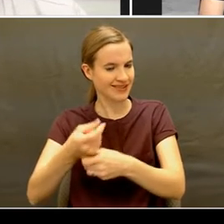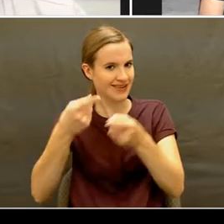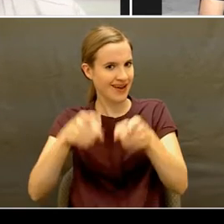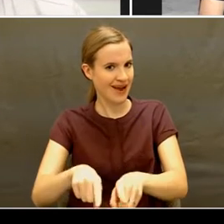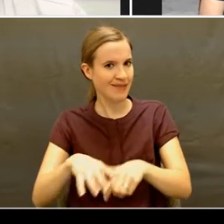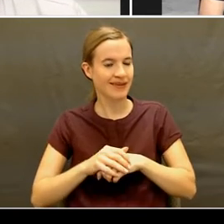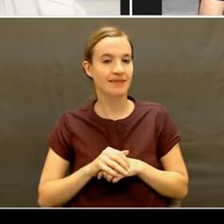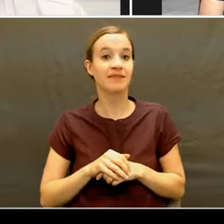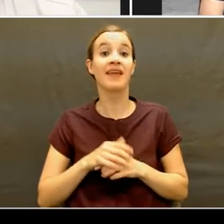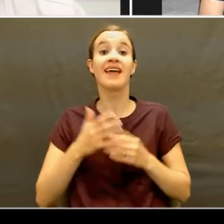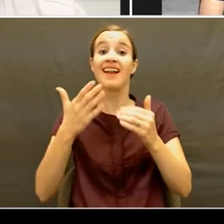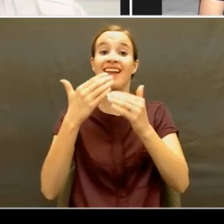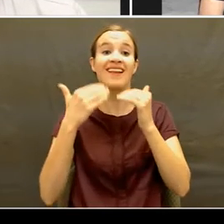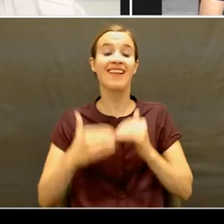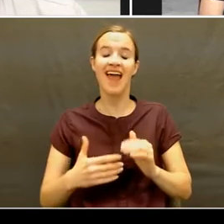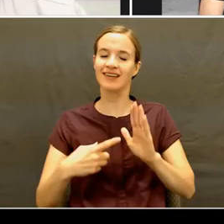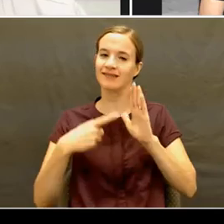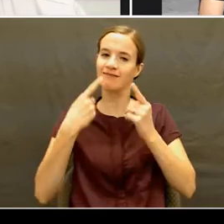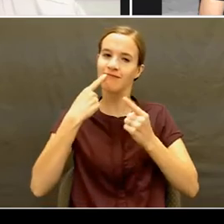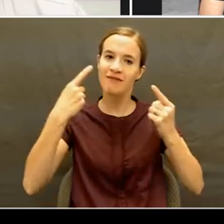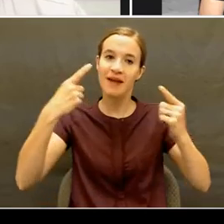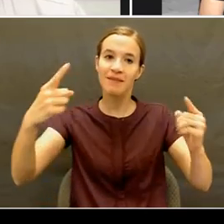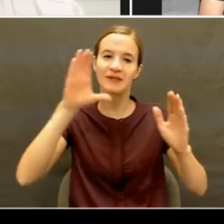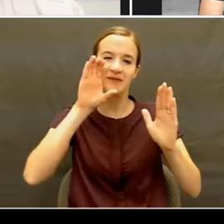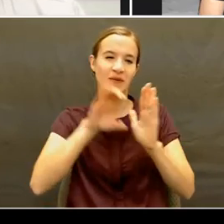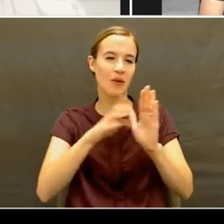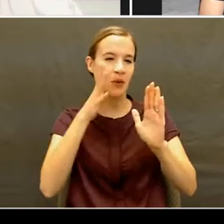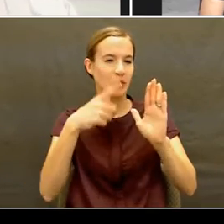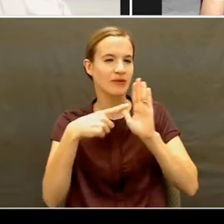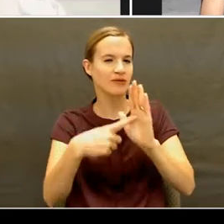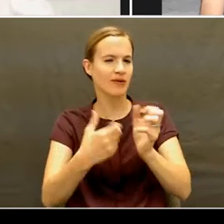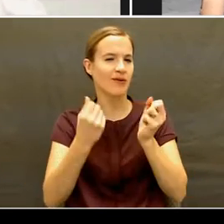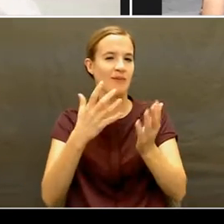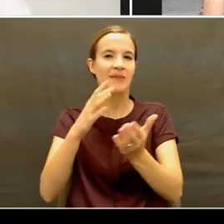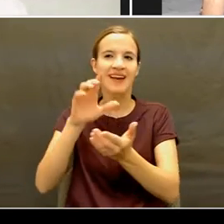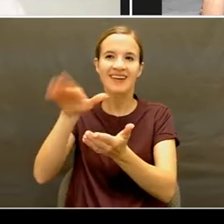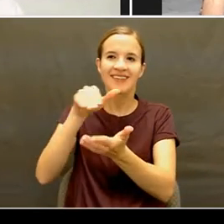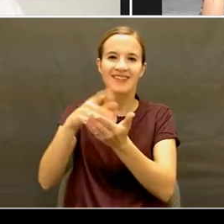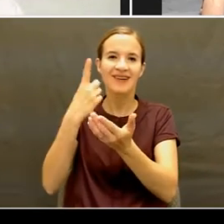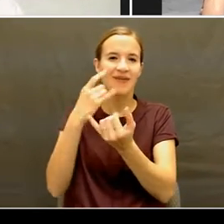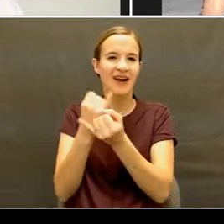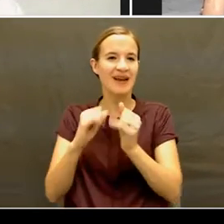of Centers end up with that on that on their wall, in fact if I was to turn my, my computer that way